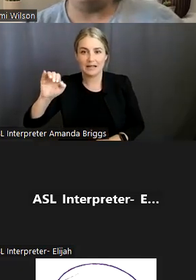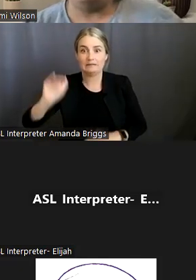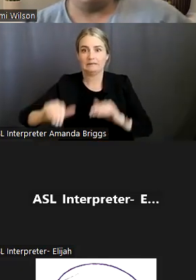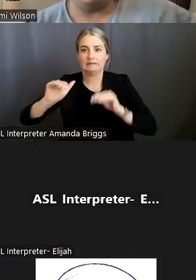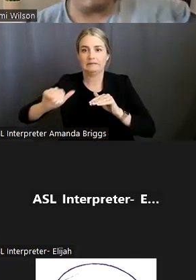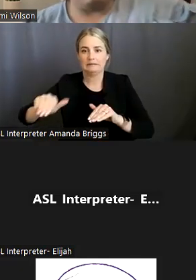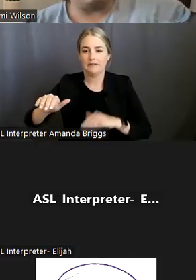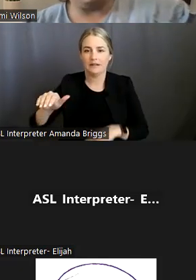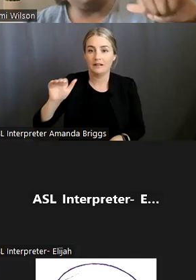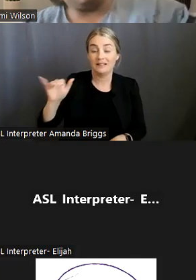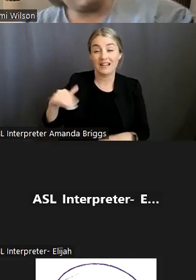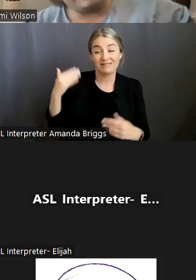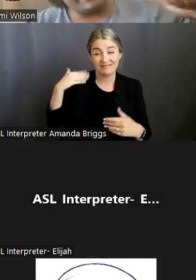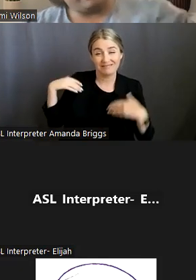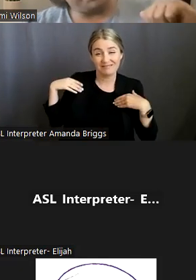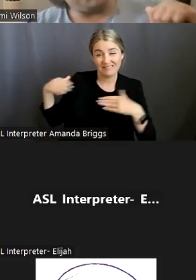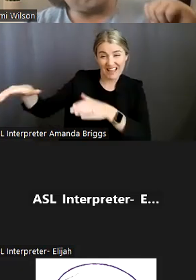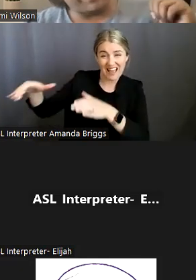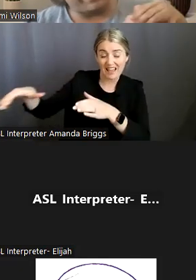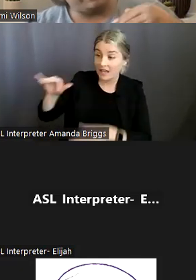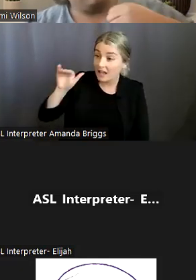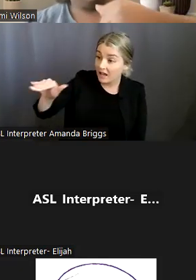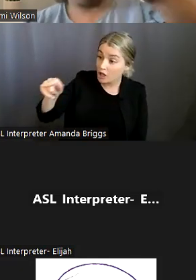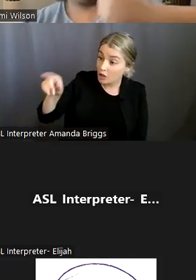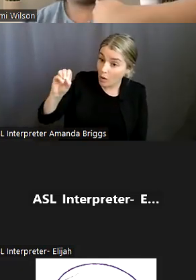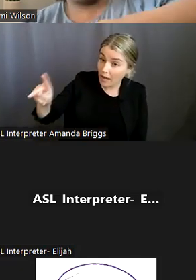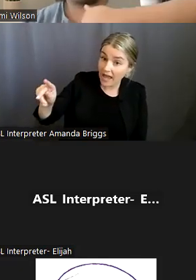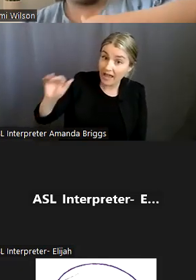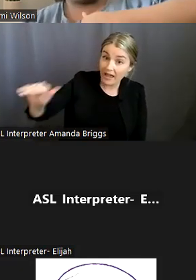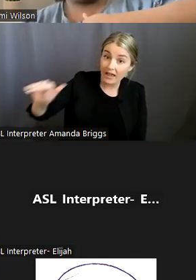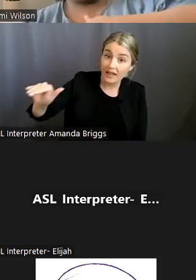be the shaking of the shoulder, "Hey, hey are you okay?", or the sternal